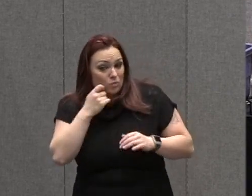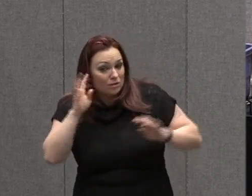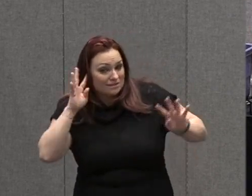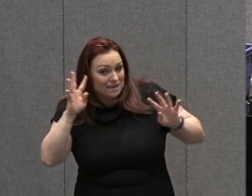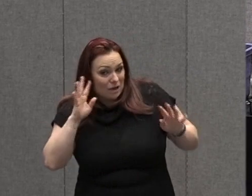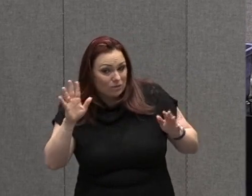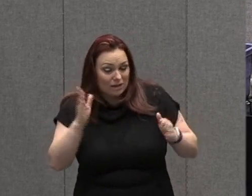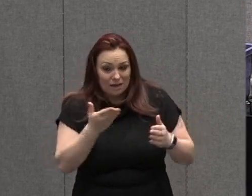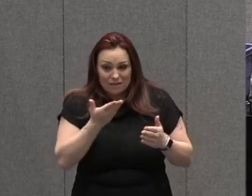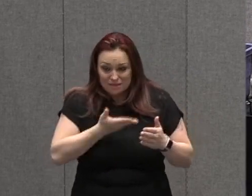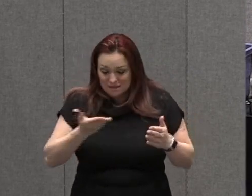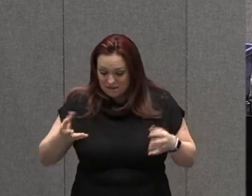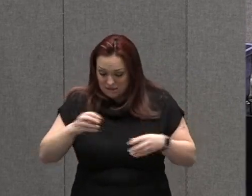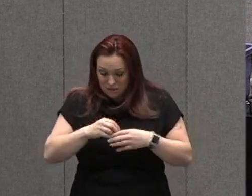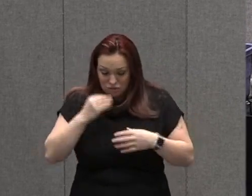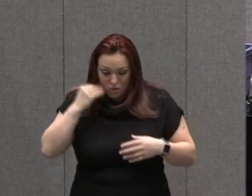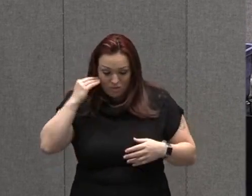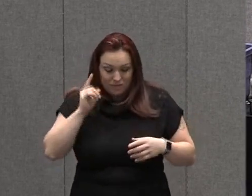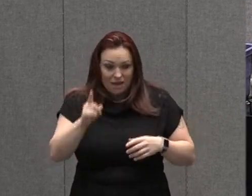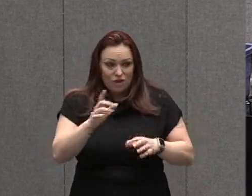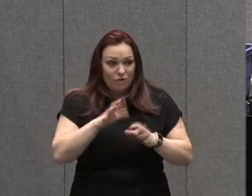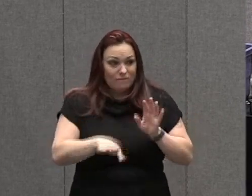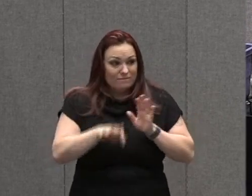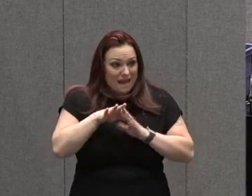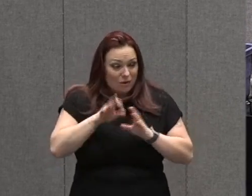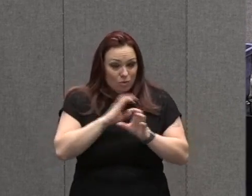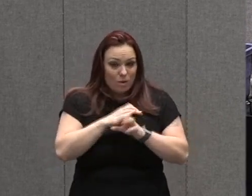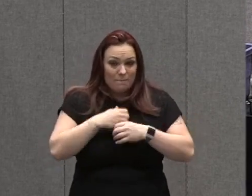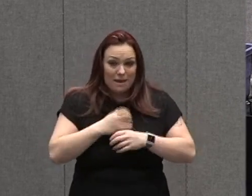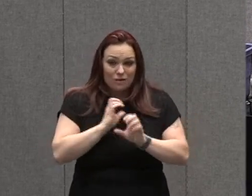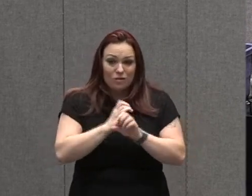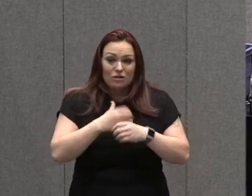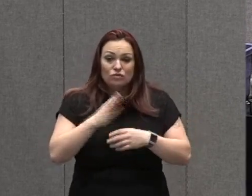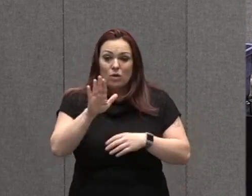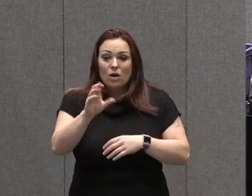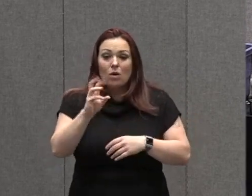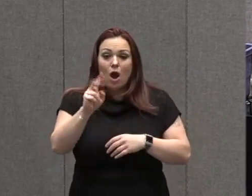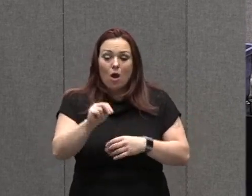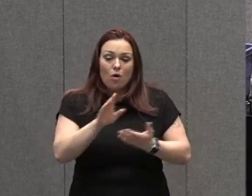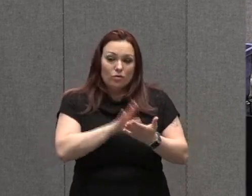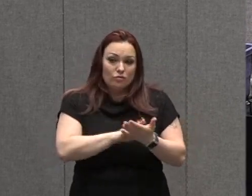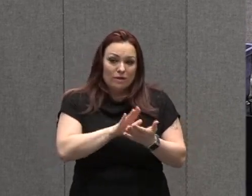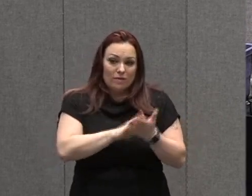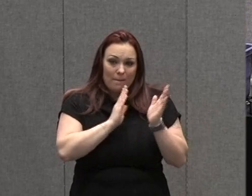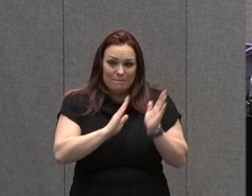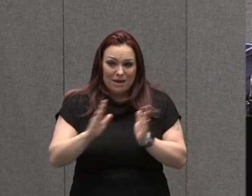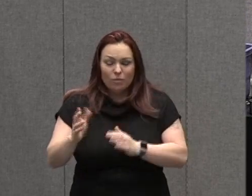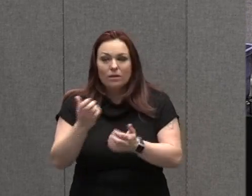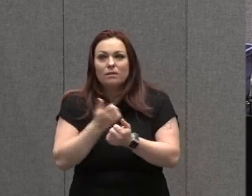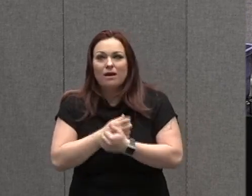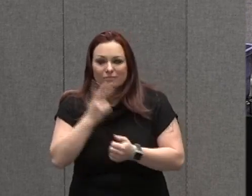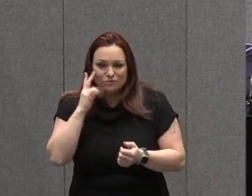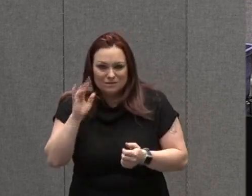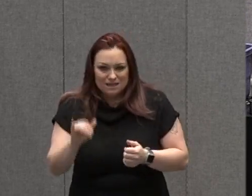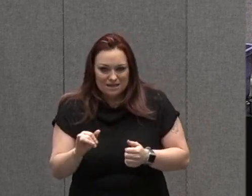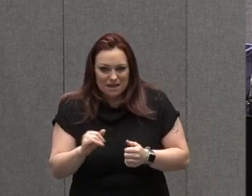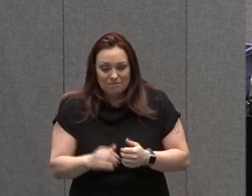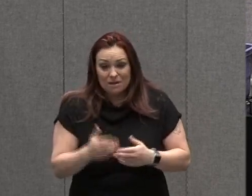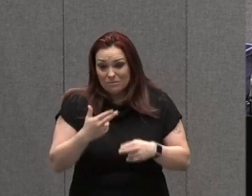or that you made, and you create your own rhythm pattern, we would love to see that. Maybe you can have a short little clip